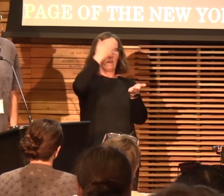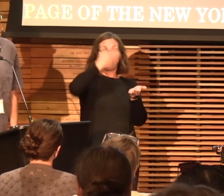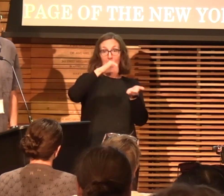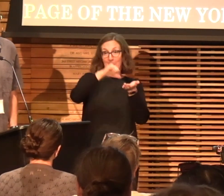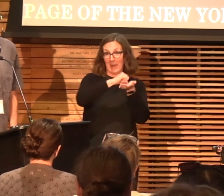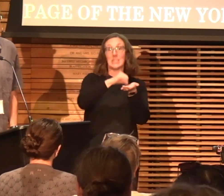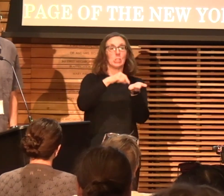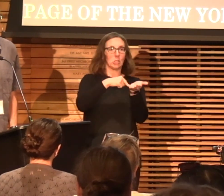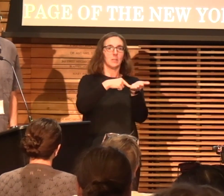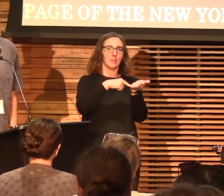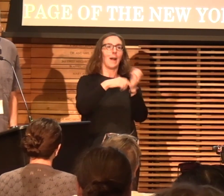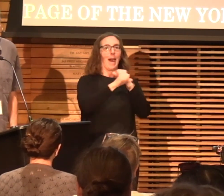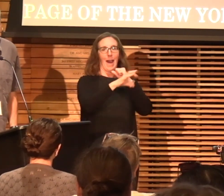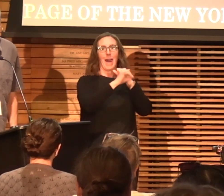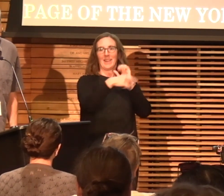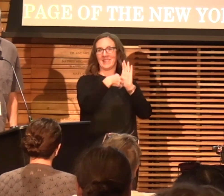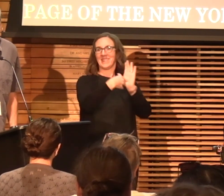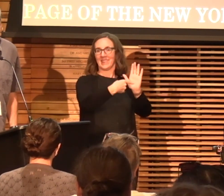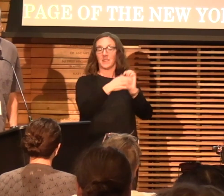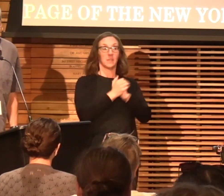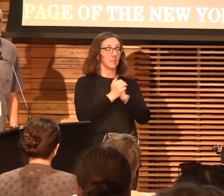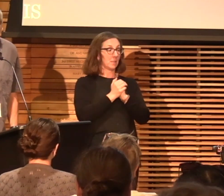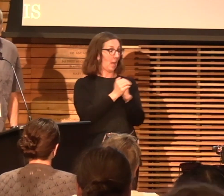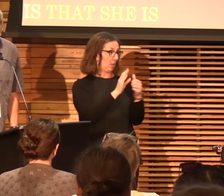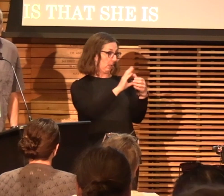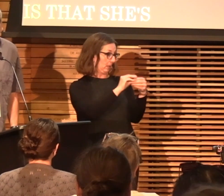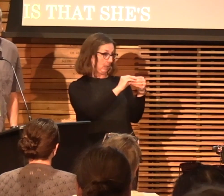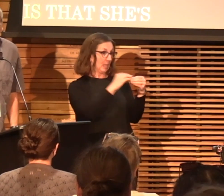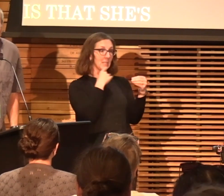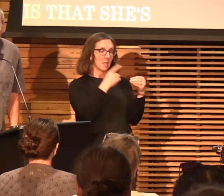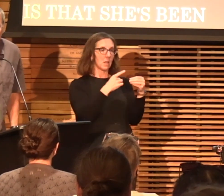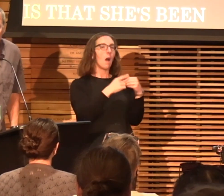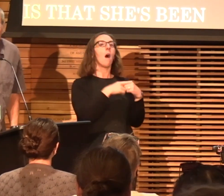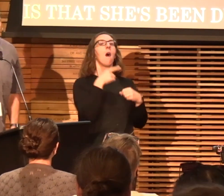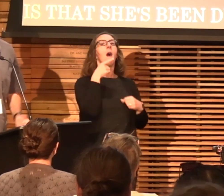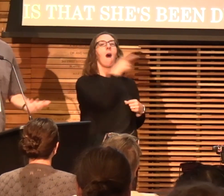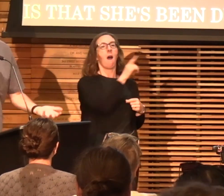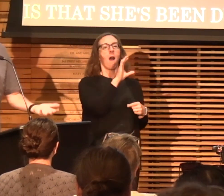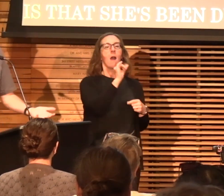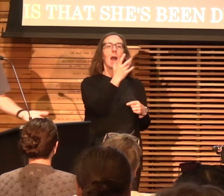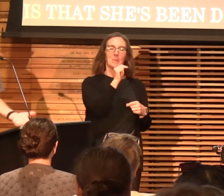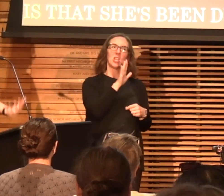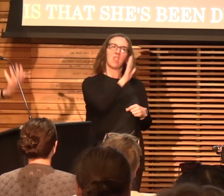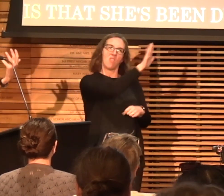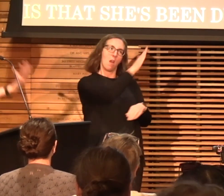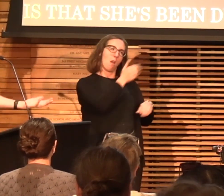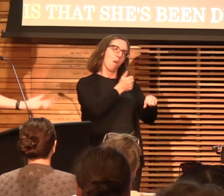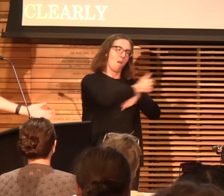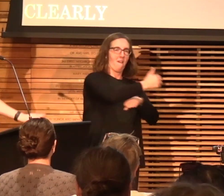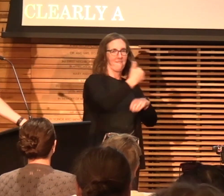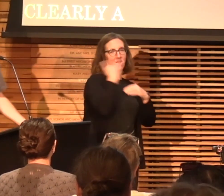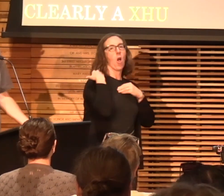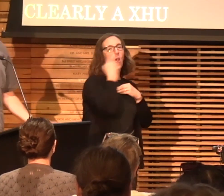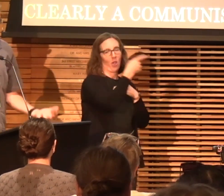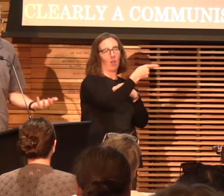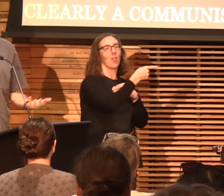And the narrative is that she's been duped by the communists. It's clearly a communist front, it's a Stalinist front,